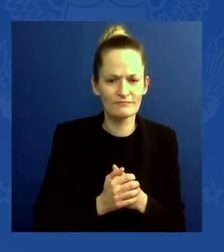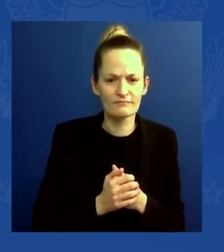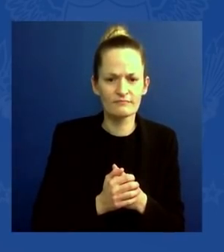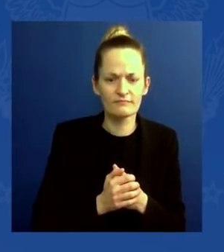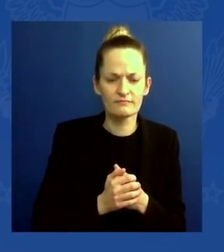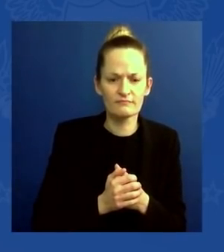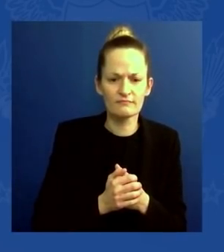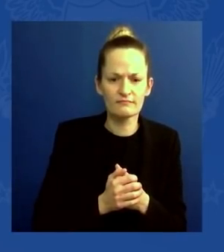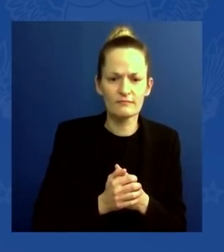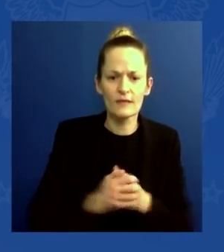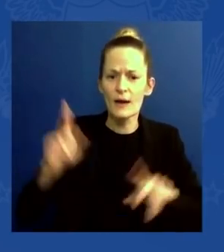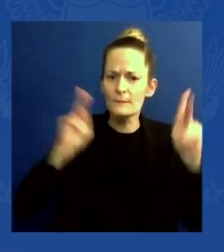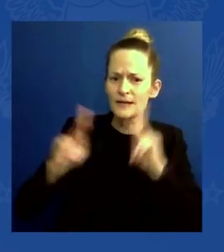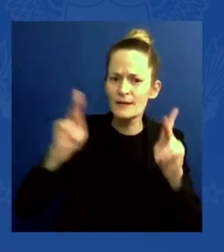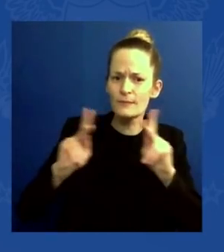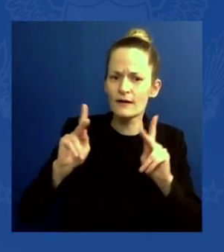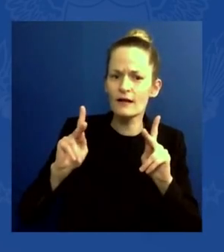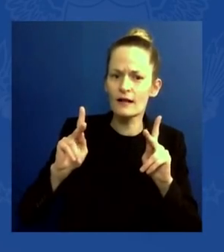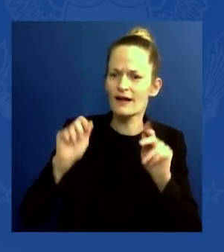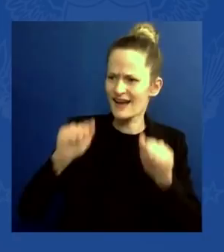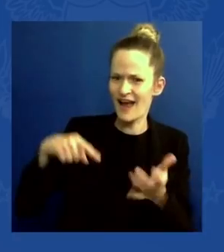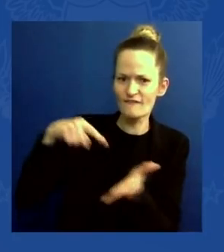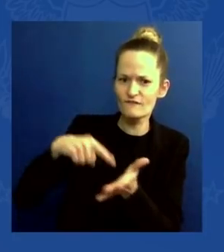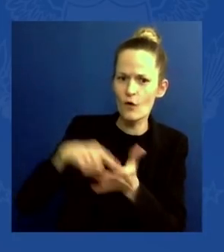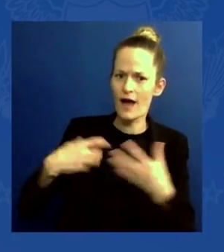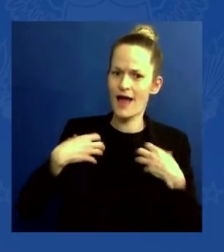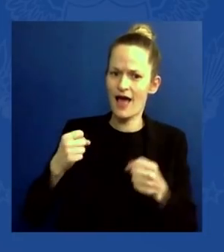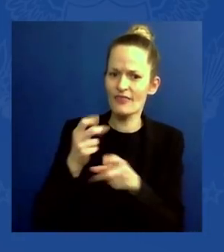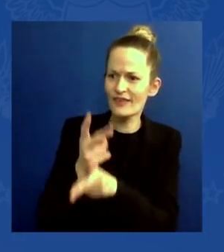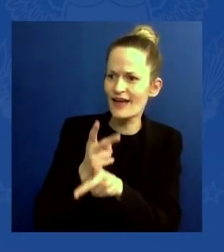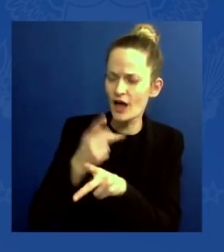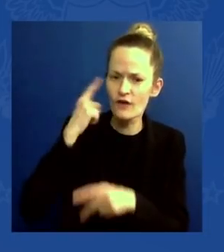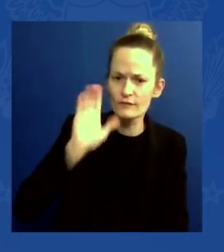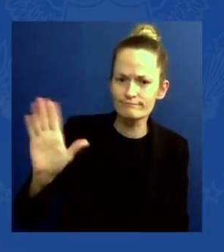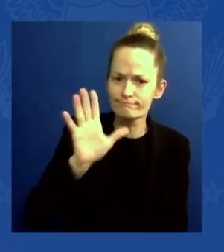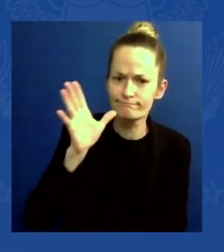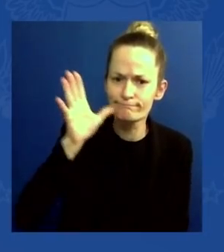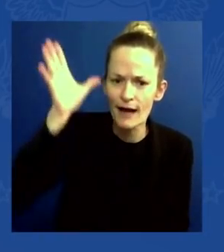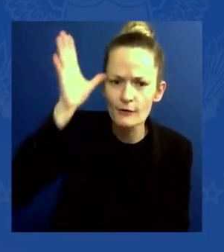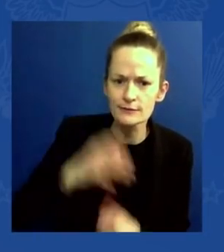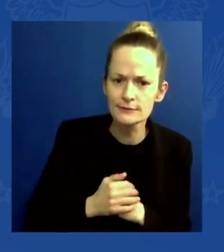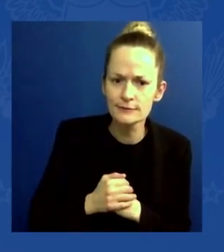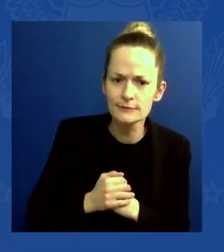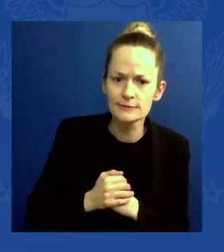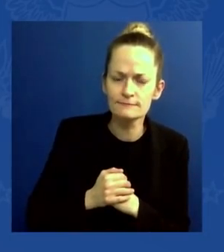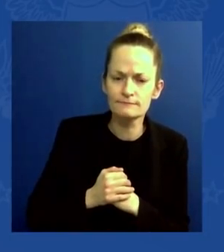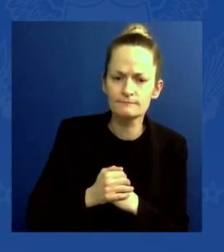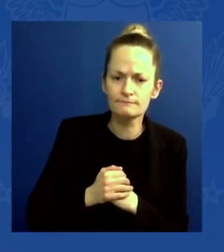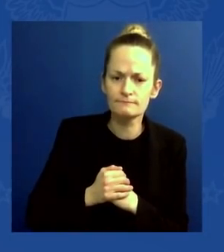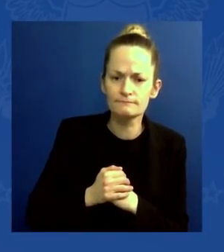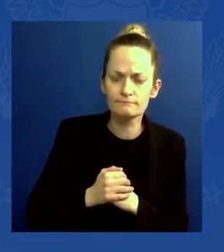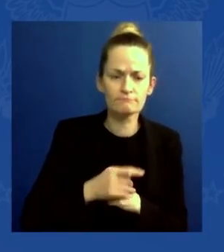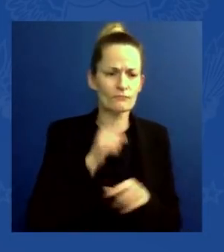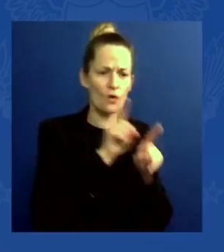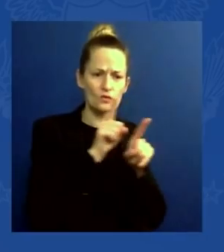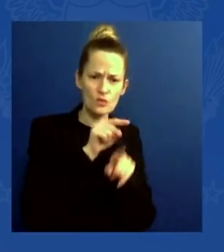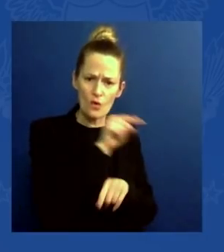providing universal pre-K for every three- and four-year-old child in America and increasing their academic achievement potential significantly --